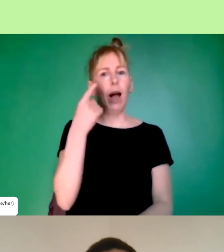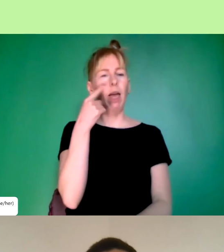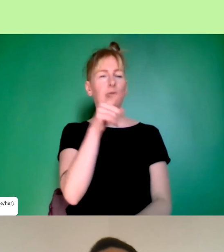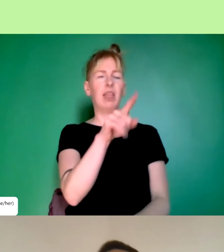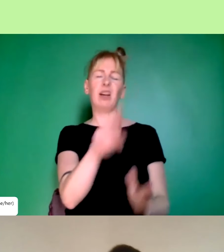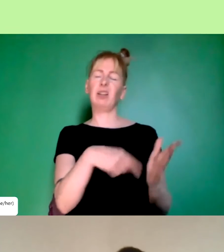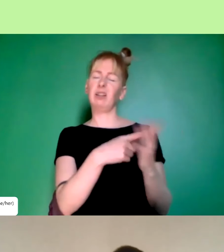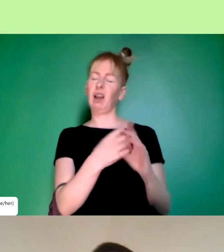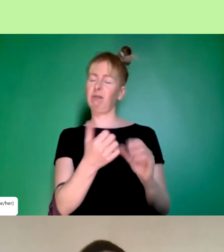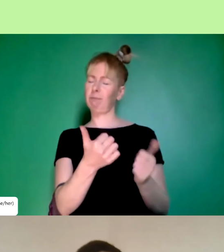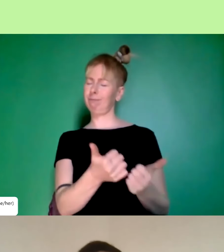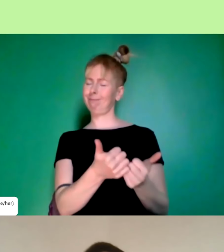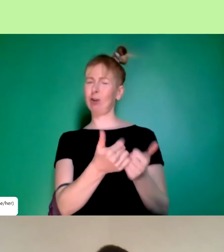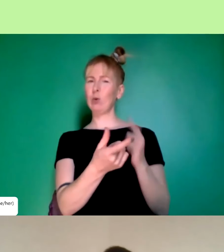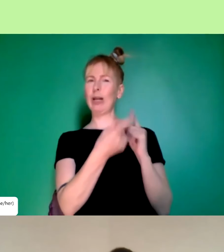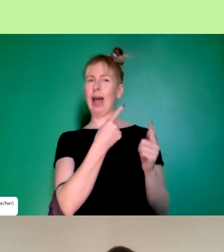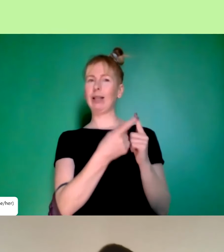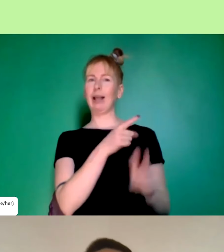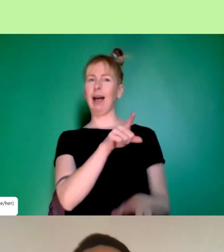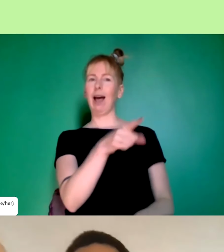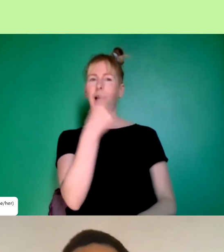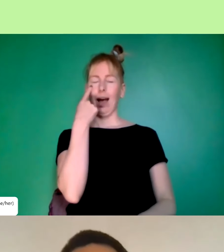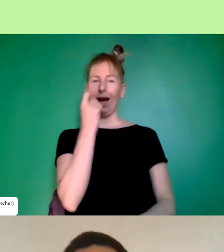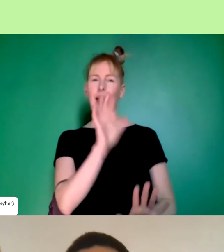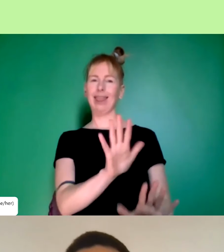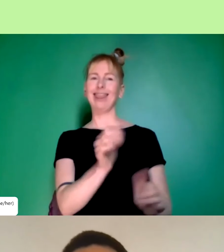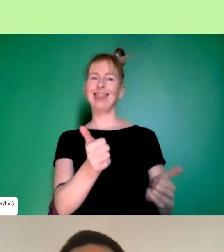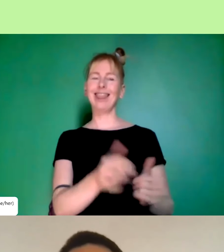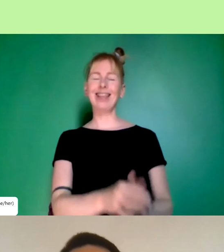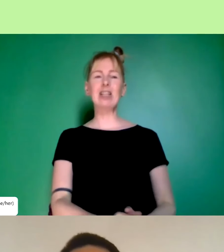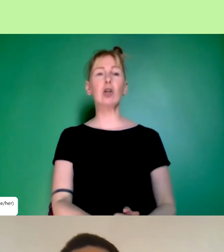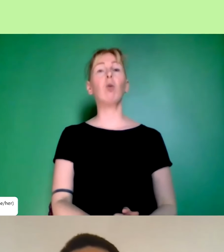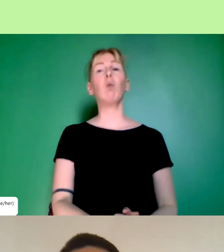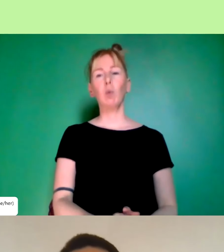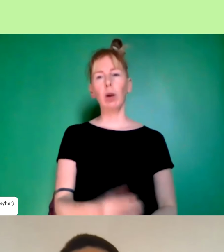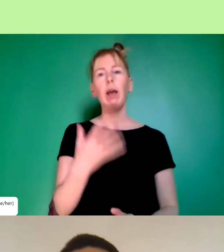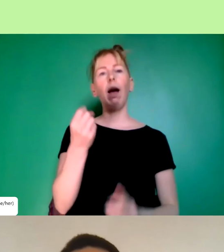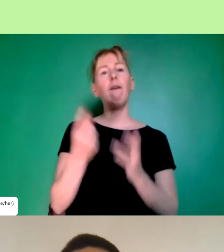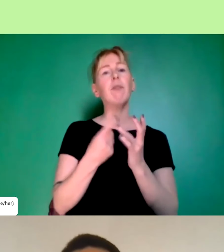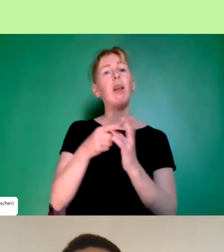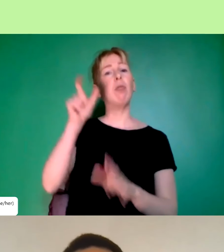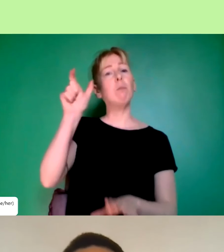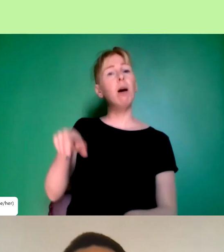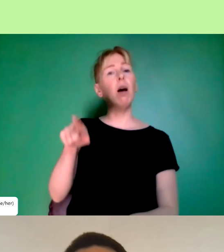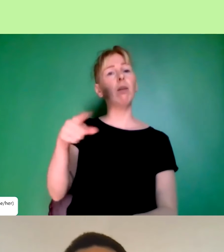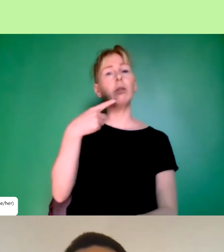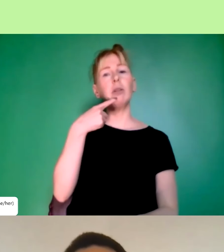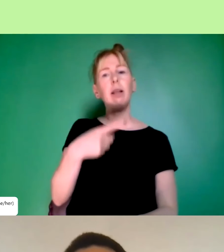All right. So we got a question from an anonymous attendee, which is about do you think it's important to